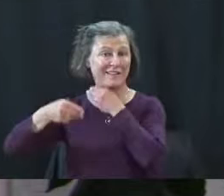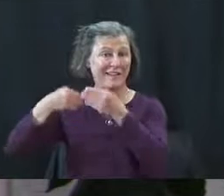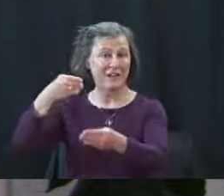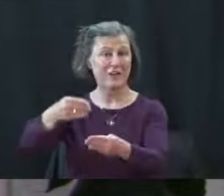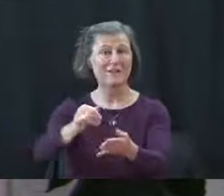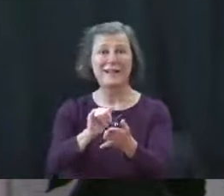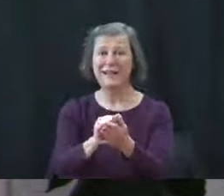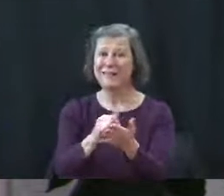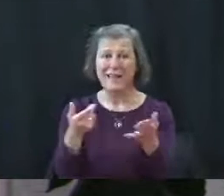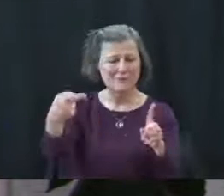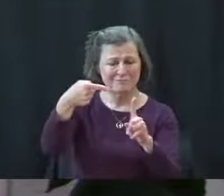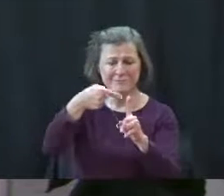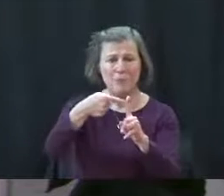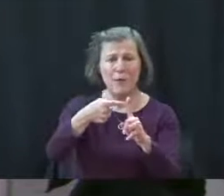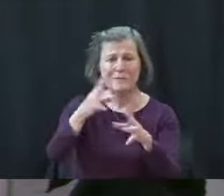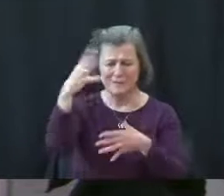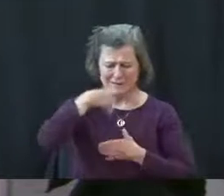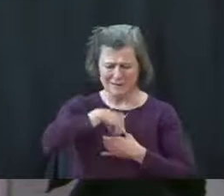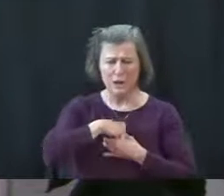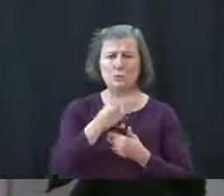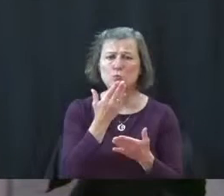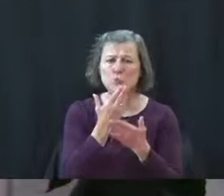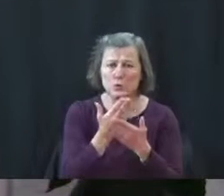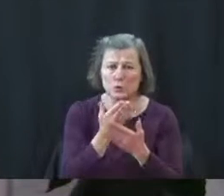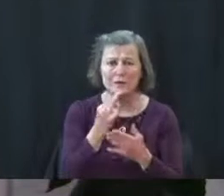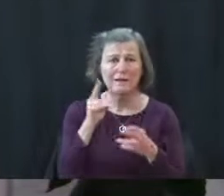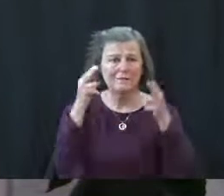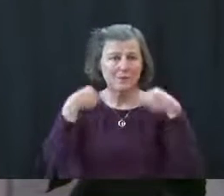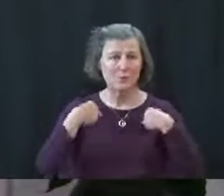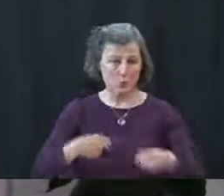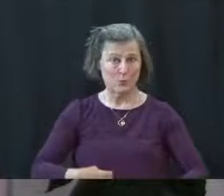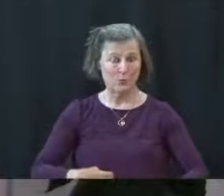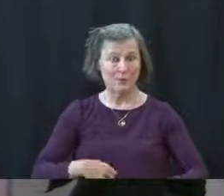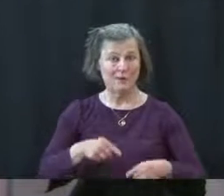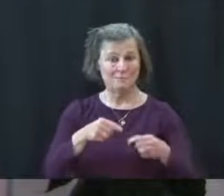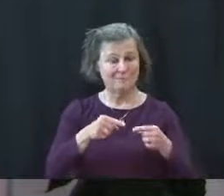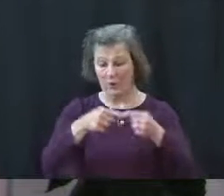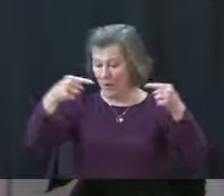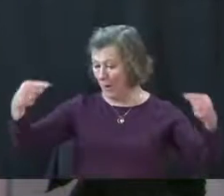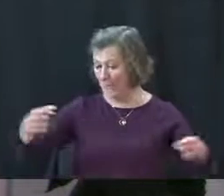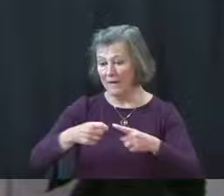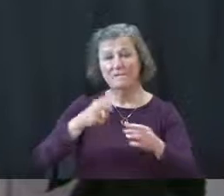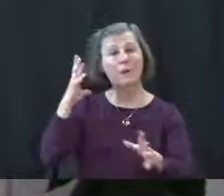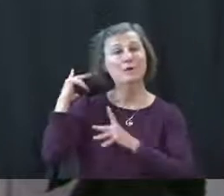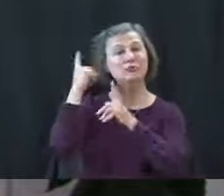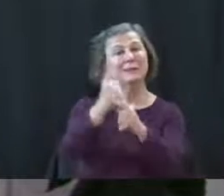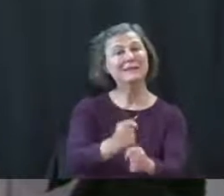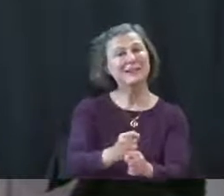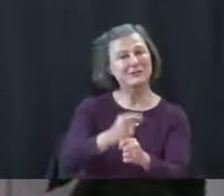of human nature as opposed to traditional theological assumptions that claim that humankind